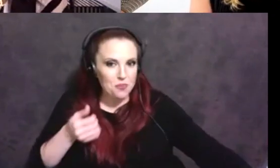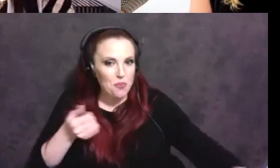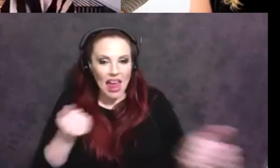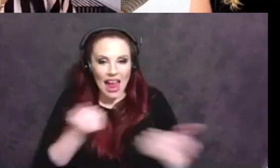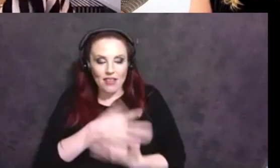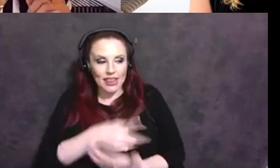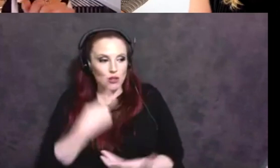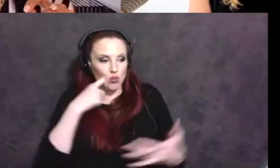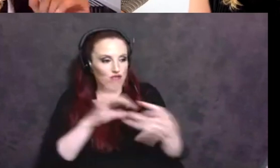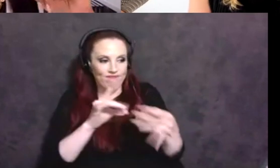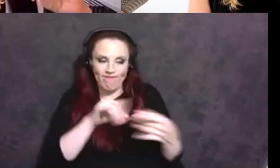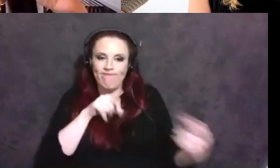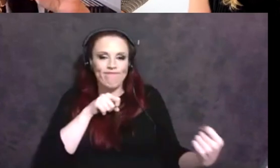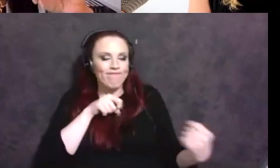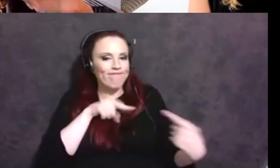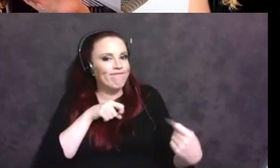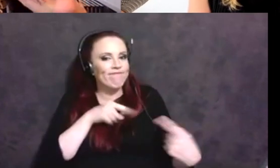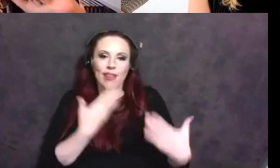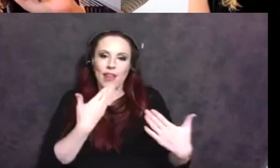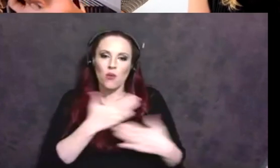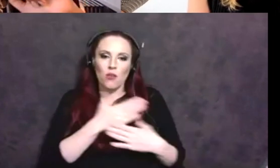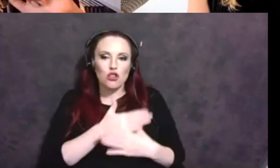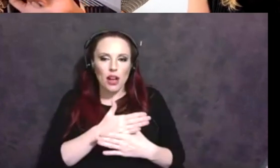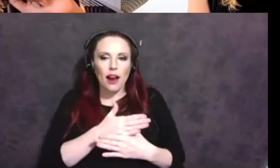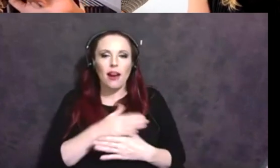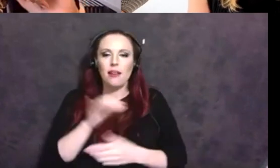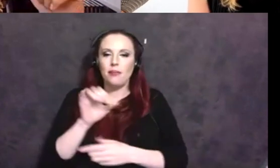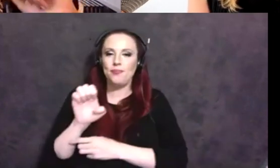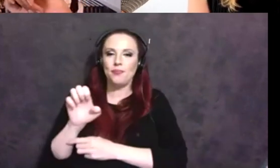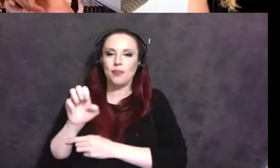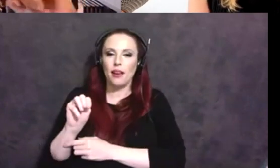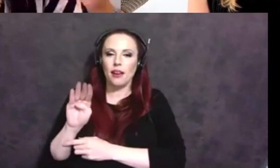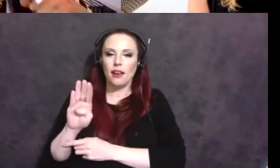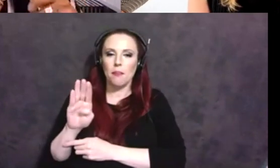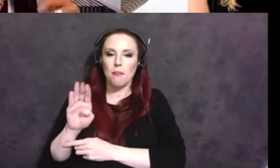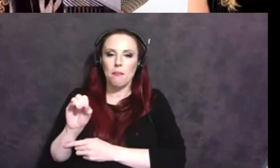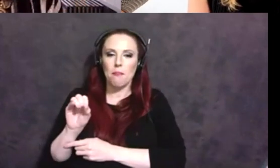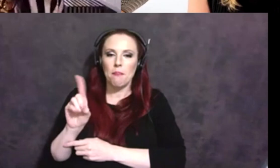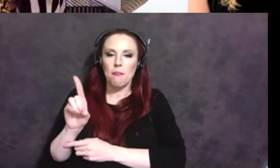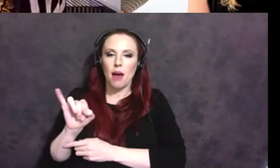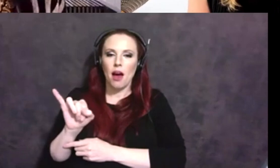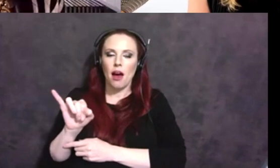All of what you just said really resonates with me, so thank you so much for